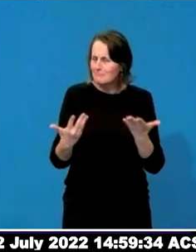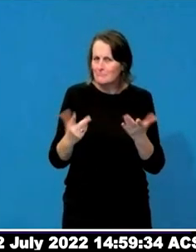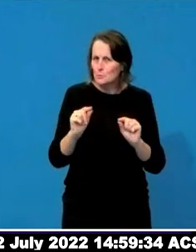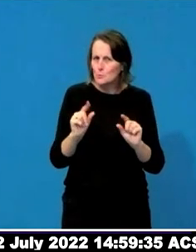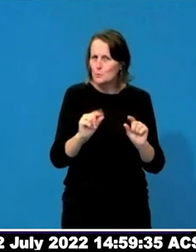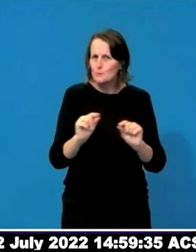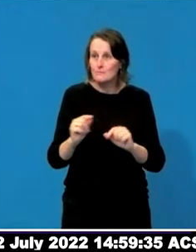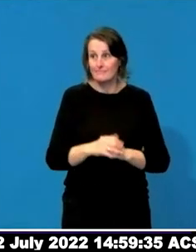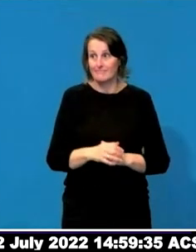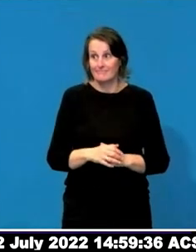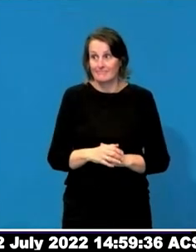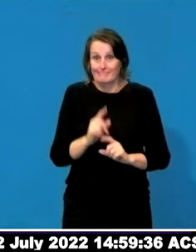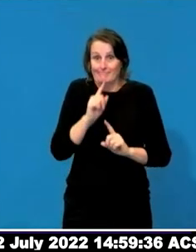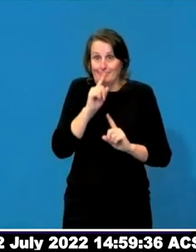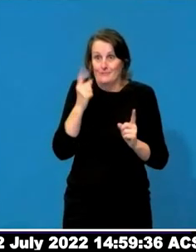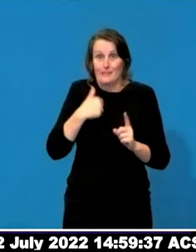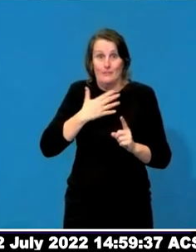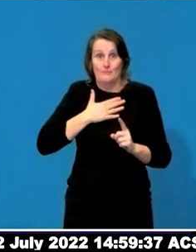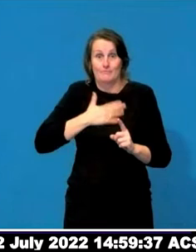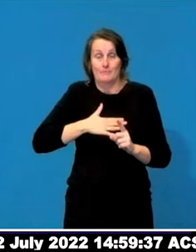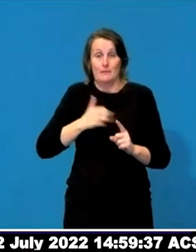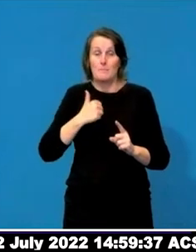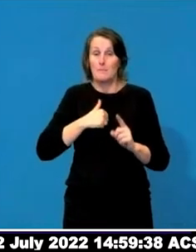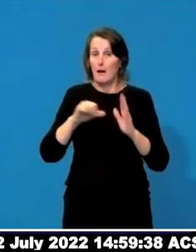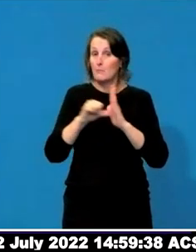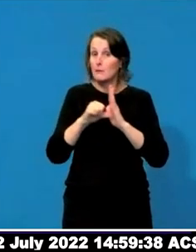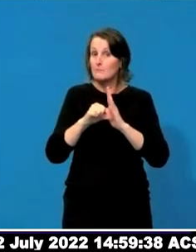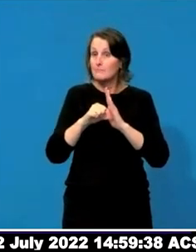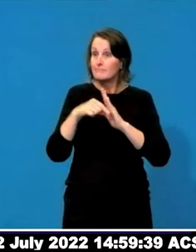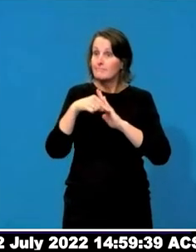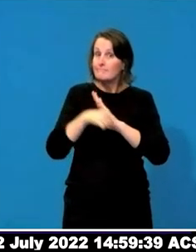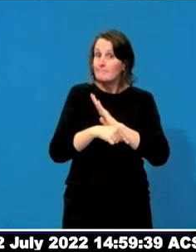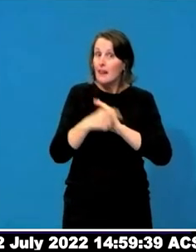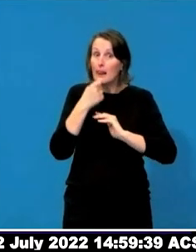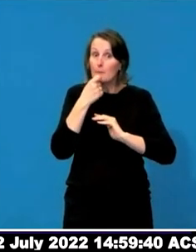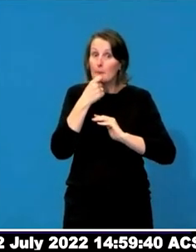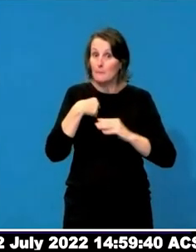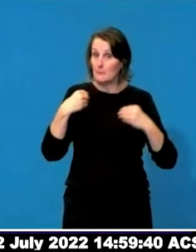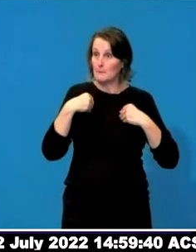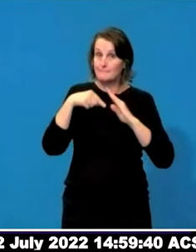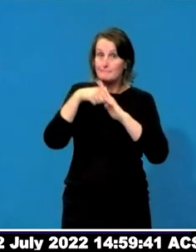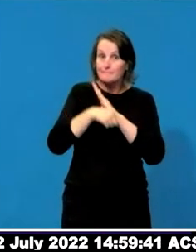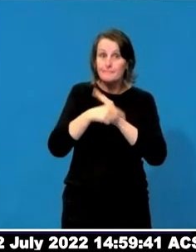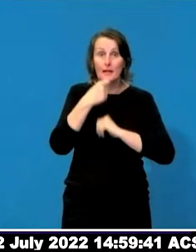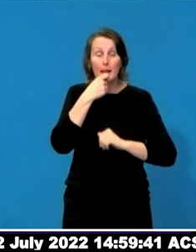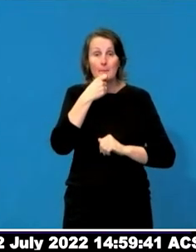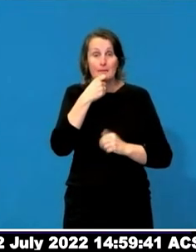I don't. I've suffered financially as a result of travelling north. But I wouldn't change that.